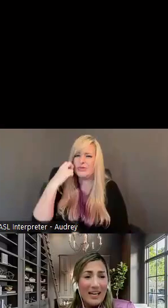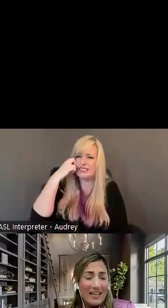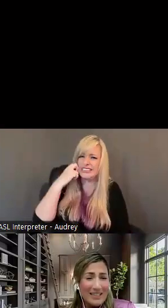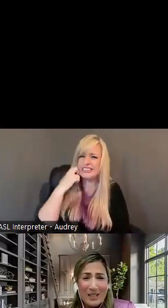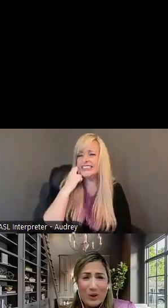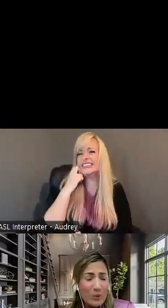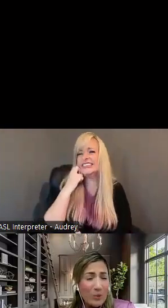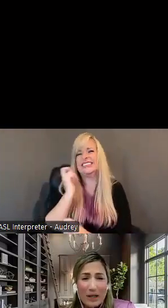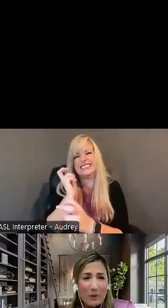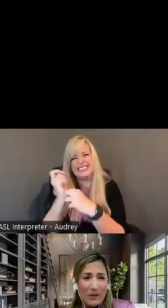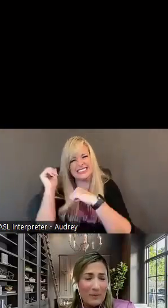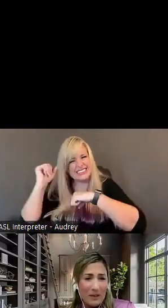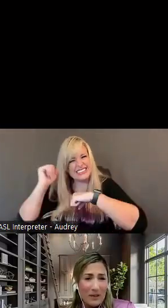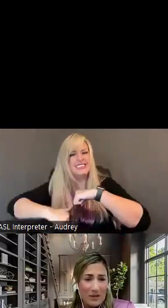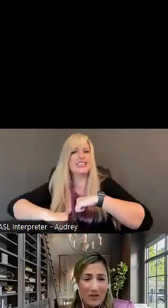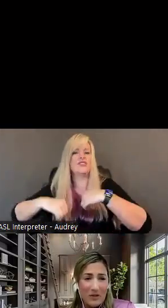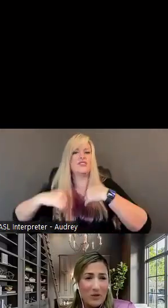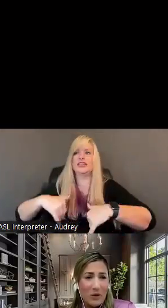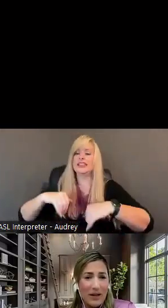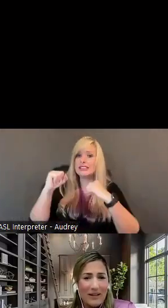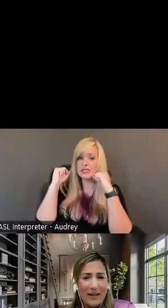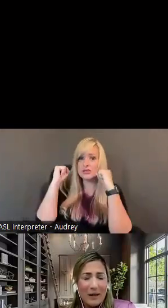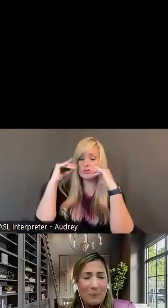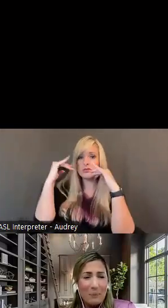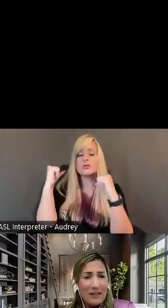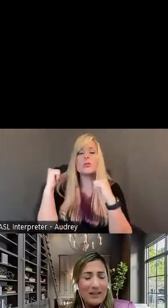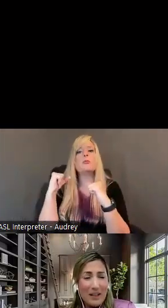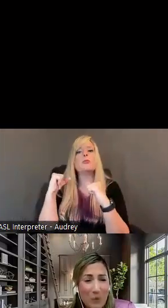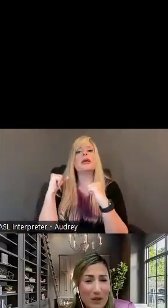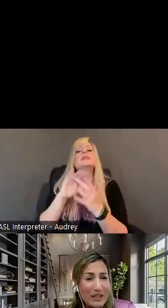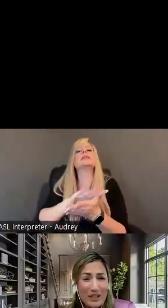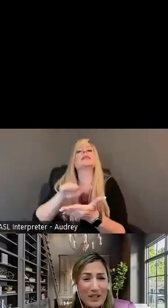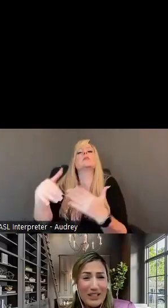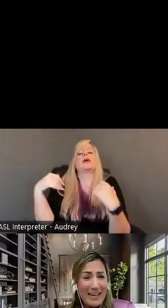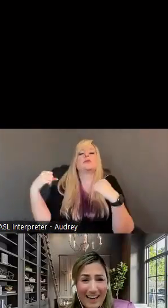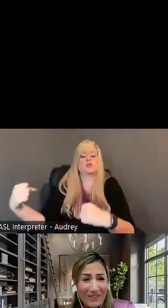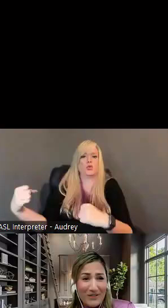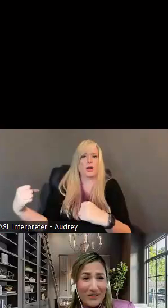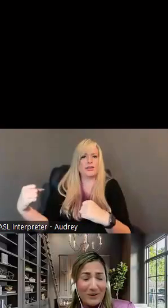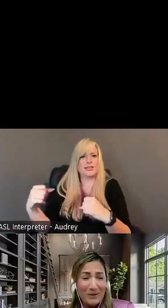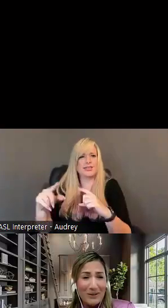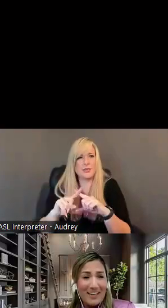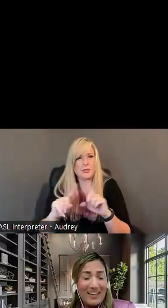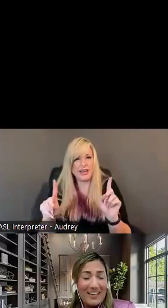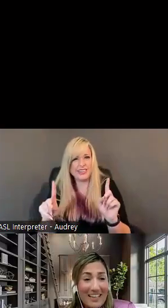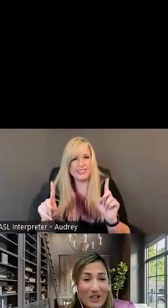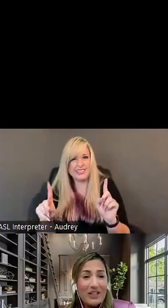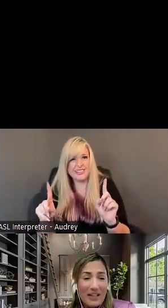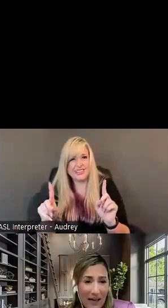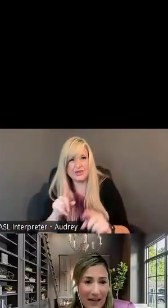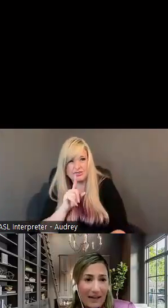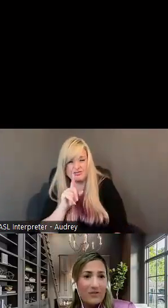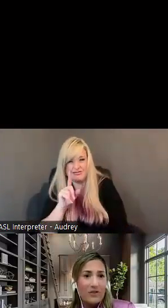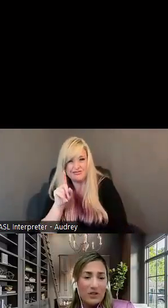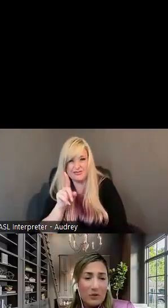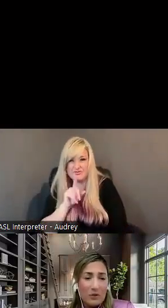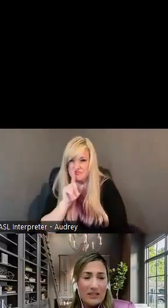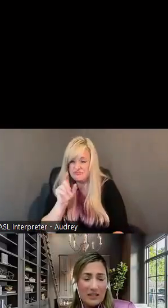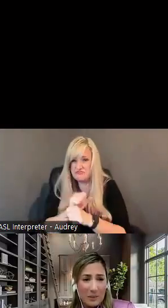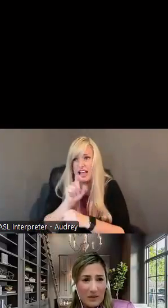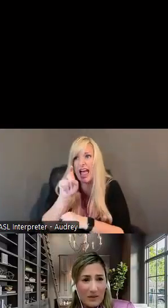And it's incredible the amount of strength, but they really shouldn't have to do these types of